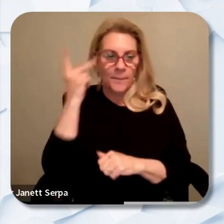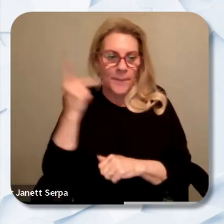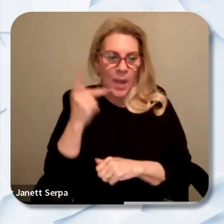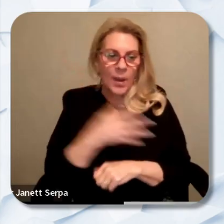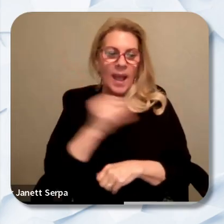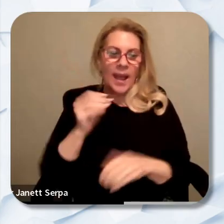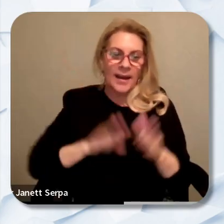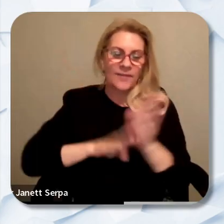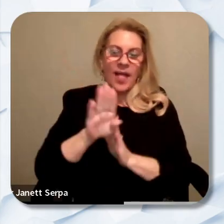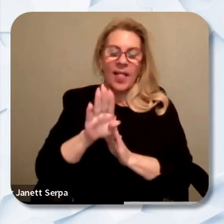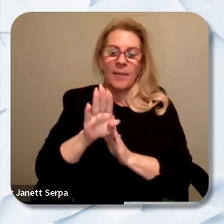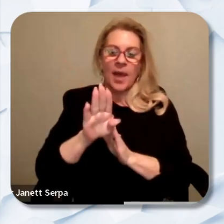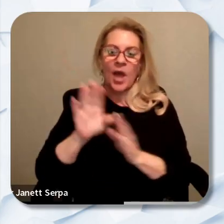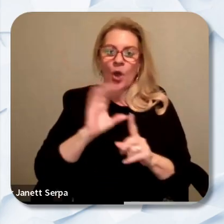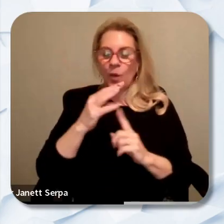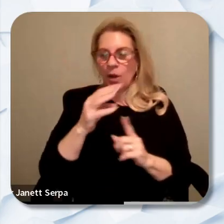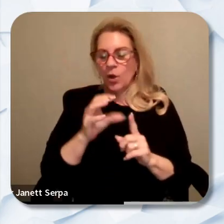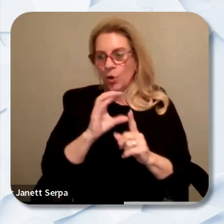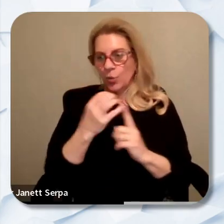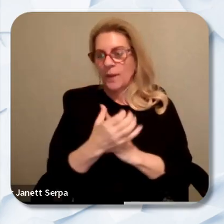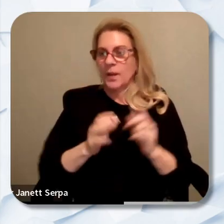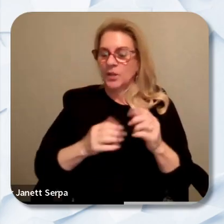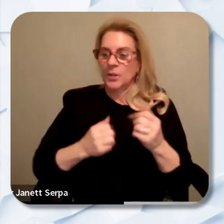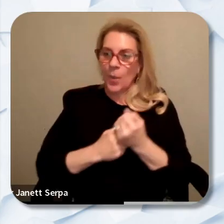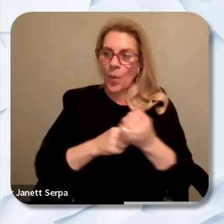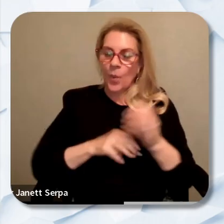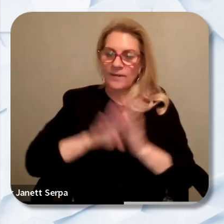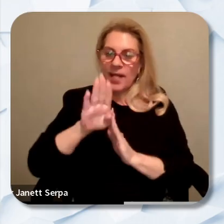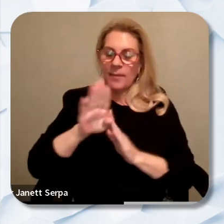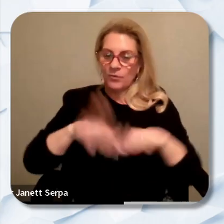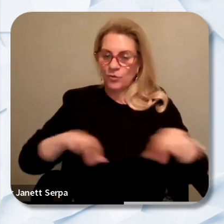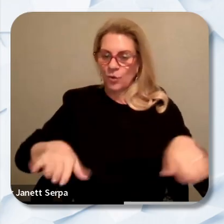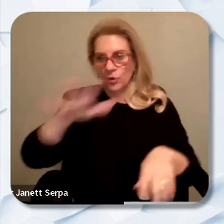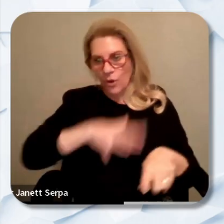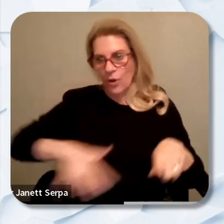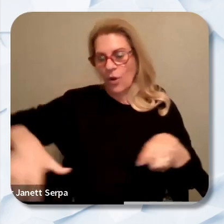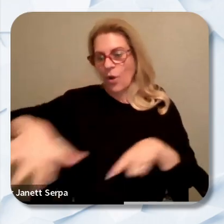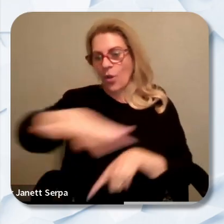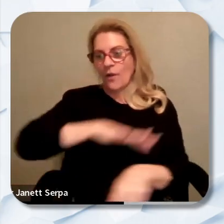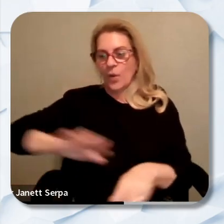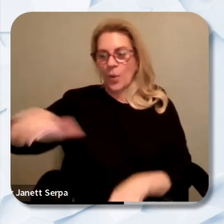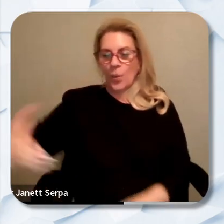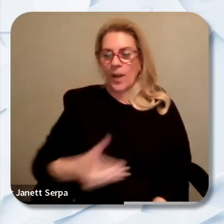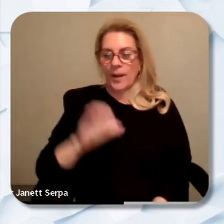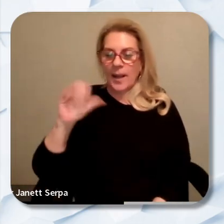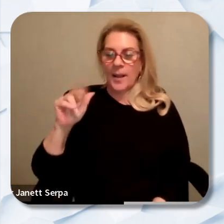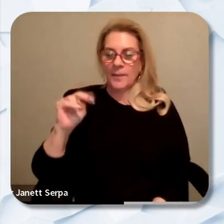developing curricula that support the development of children across domains. Welcome Candace.